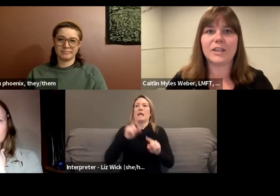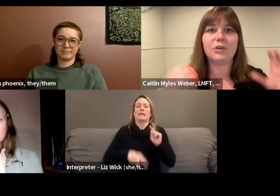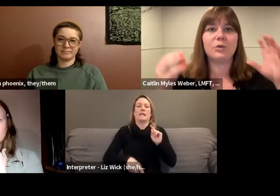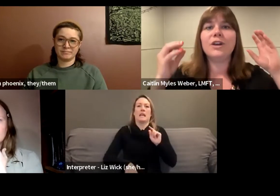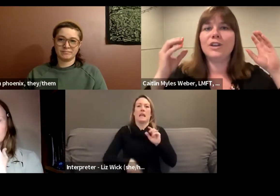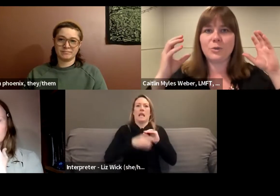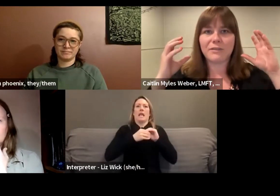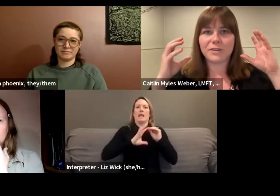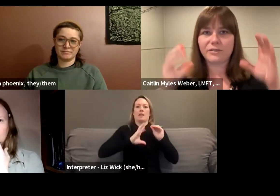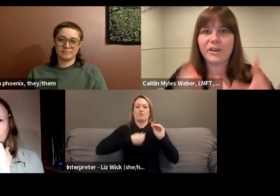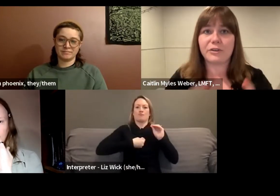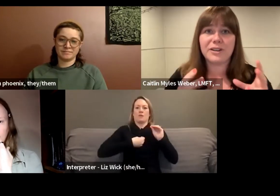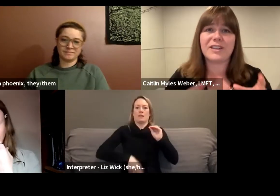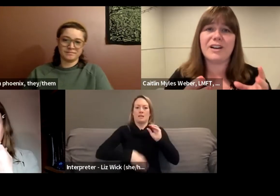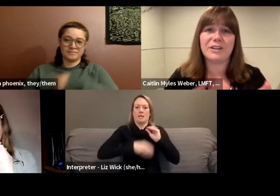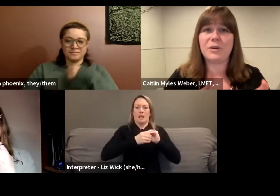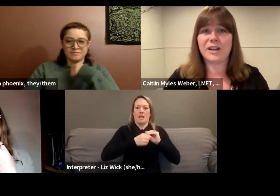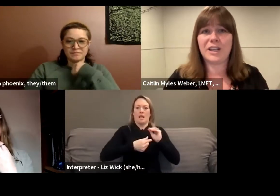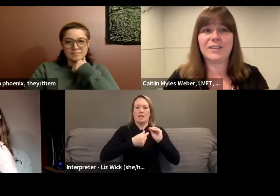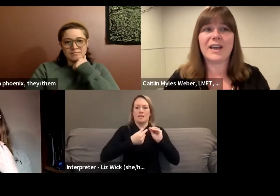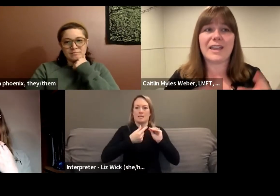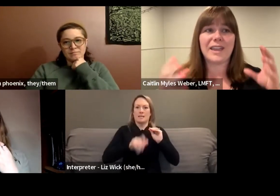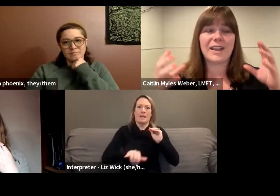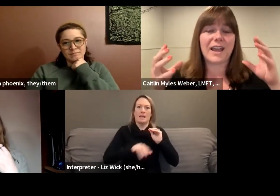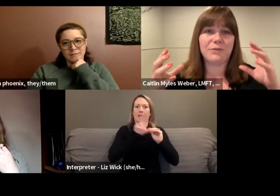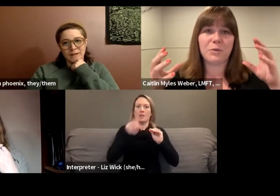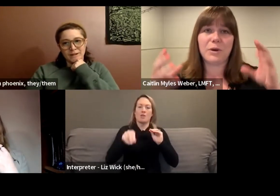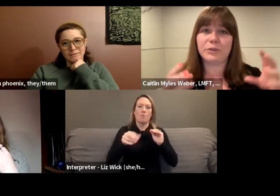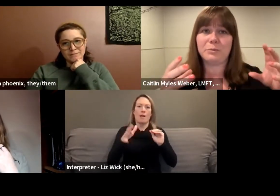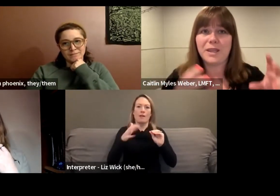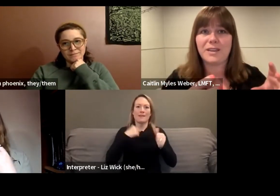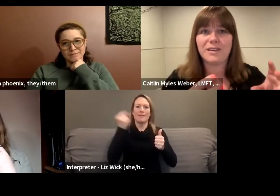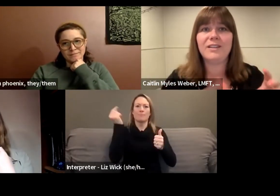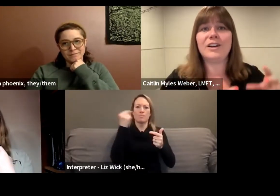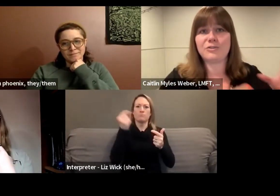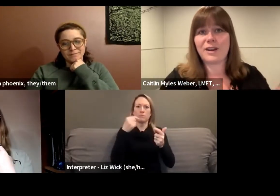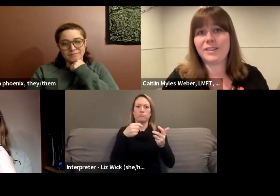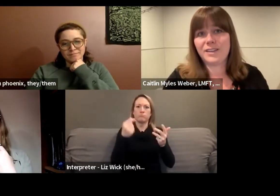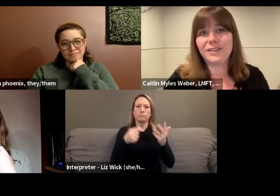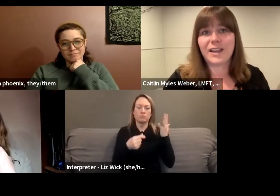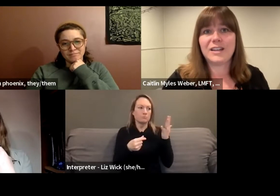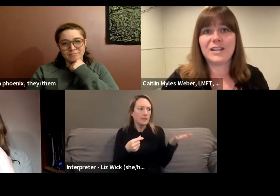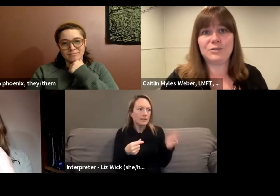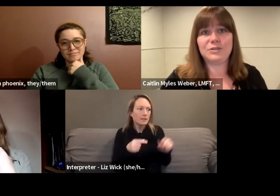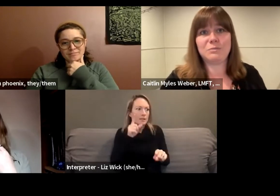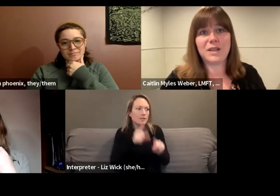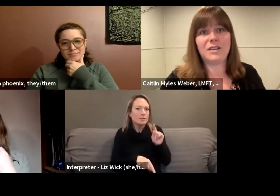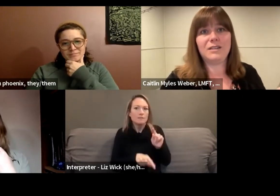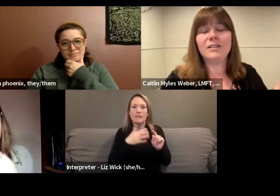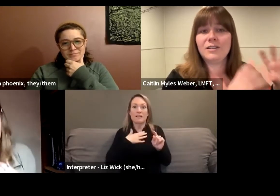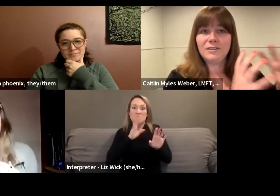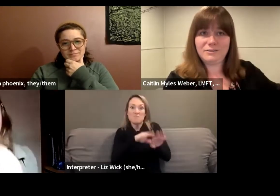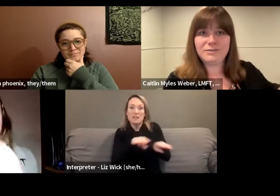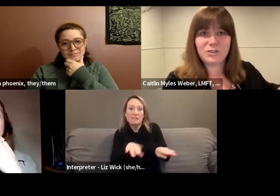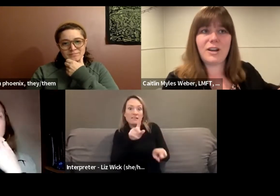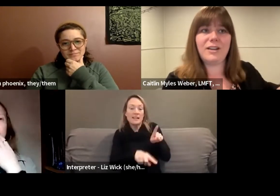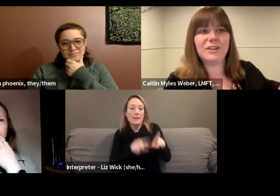Like you have enough otherness on you, honey that I can't have you also be a trans kid. Like I need you to be straight."